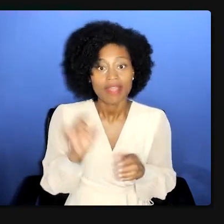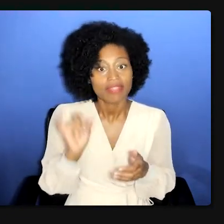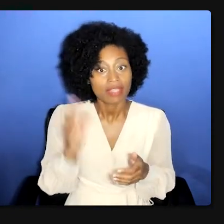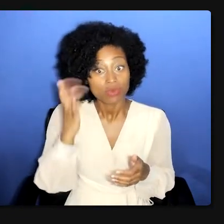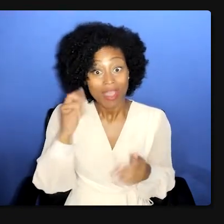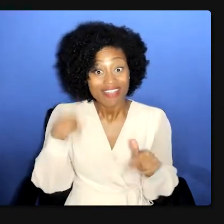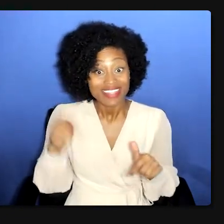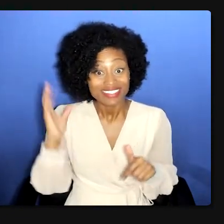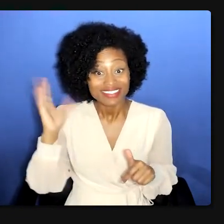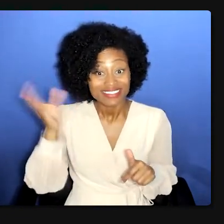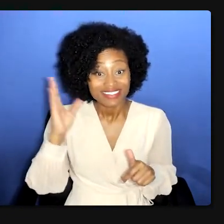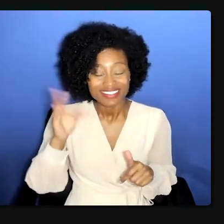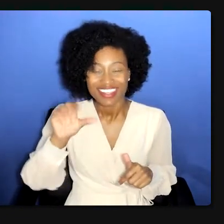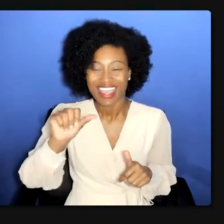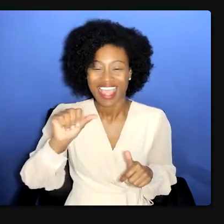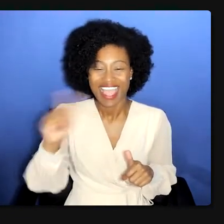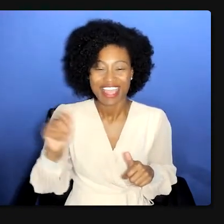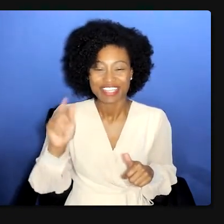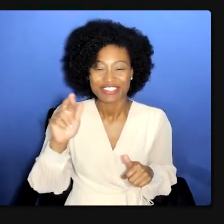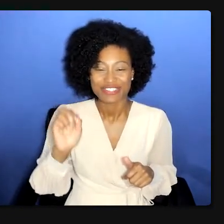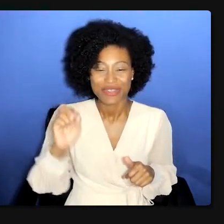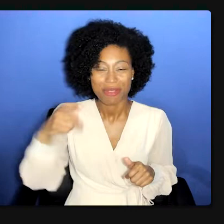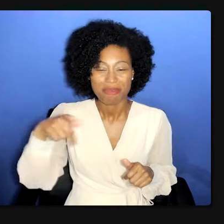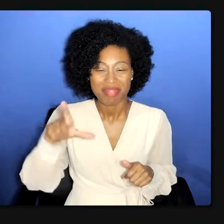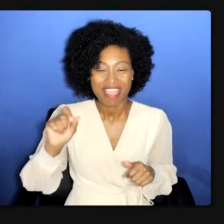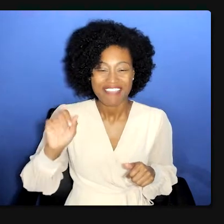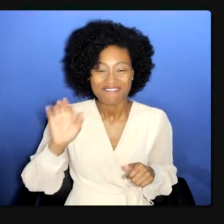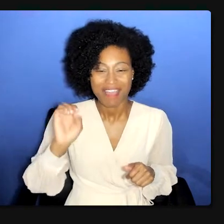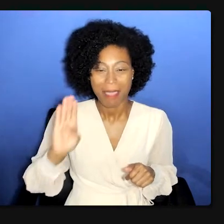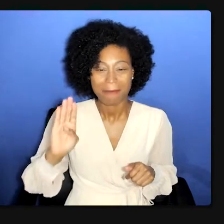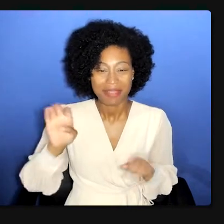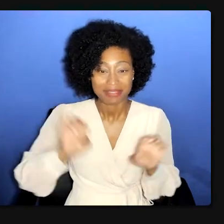That is exactly why today's talk on Azure PlayFab Experiments